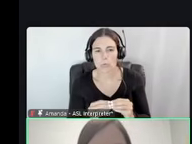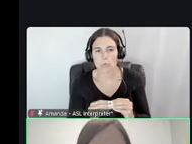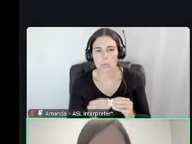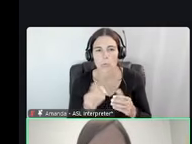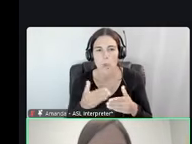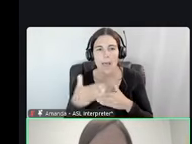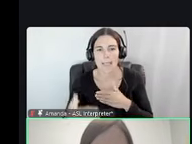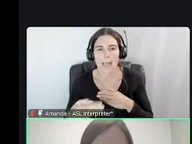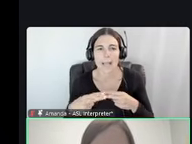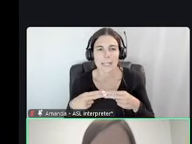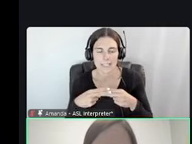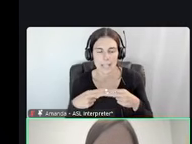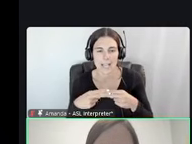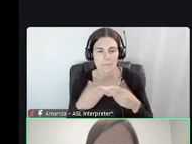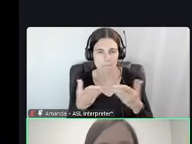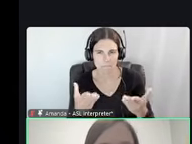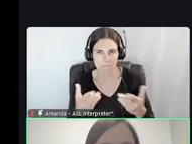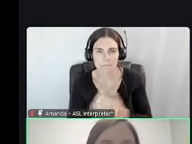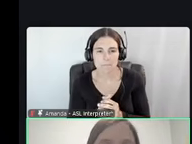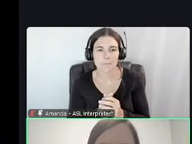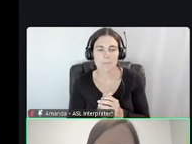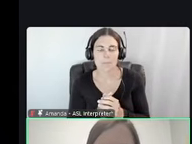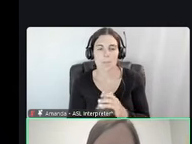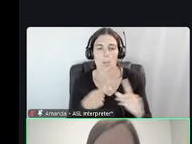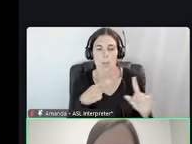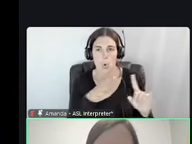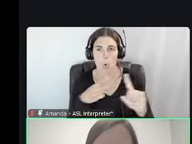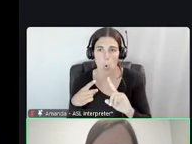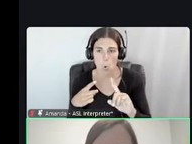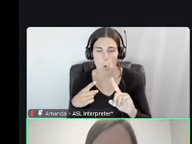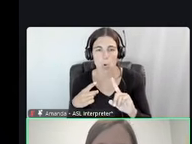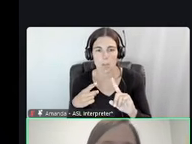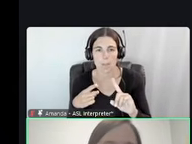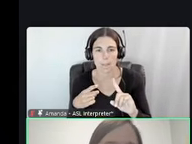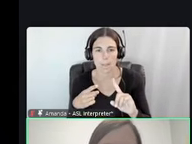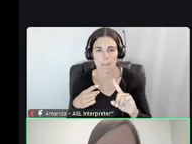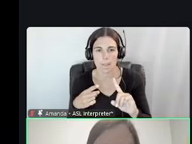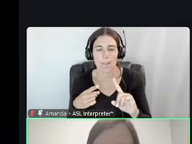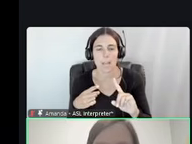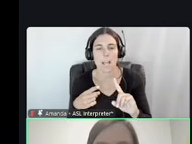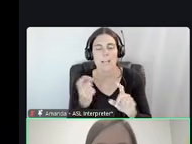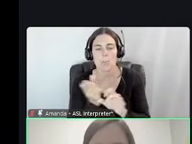slide, there we go. Um really the goal of rural health transformation is to ensure that every